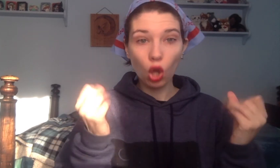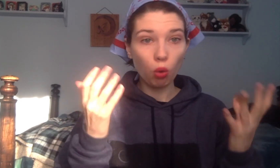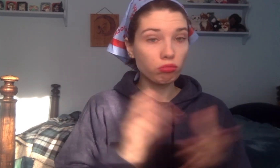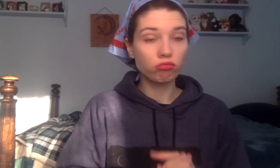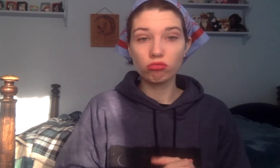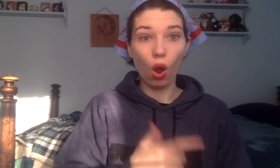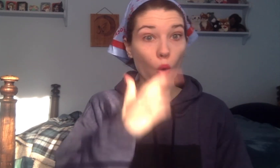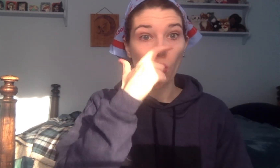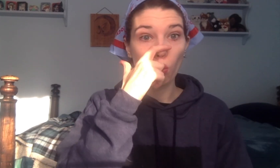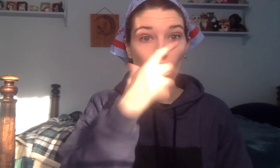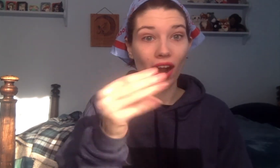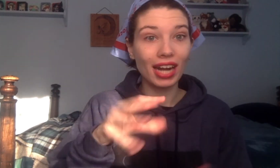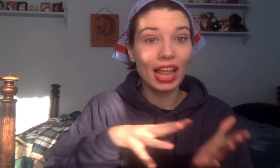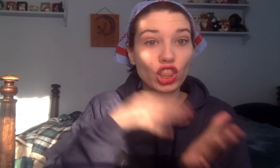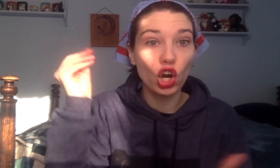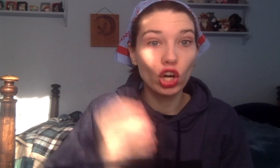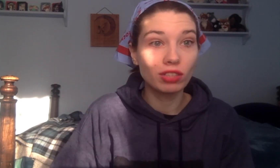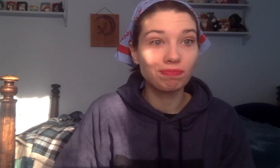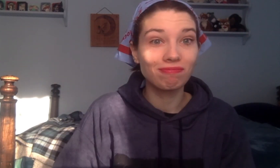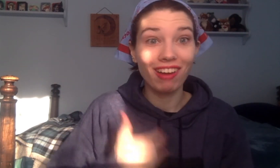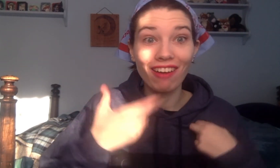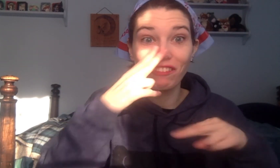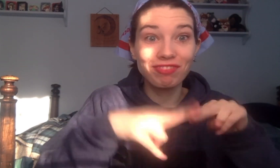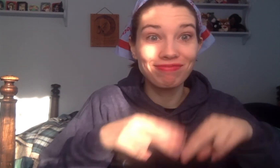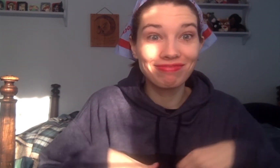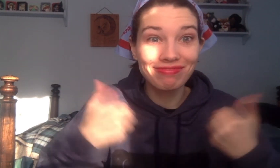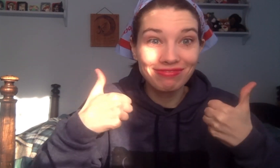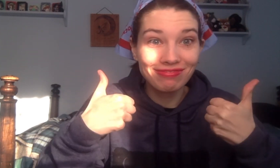So, watch and learn! Have fun!